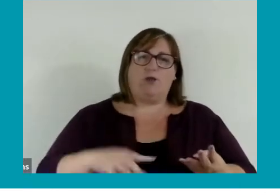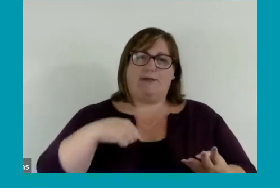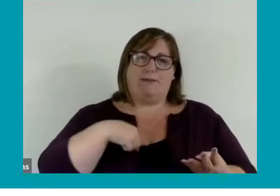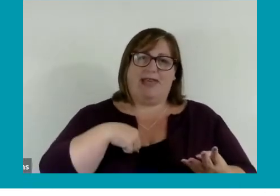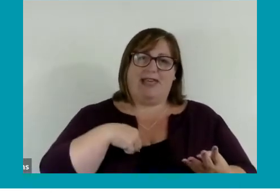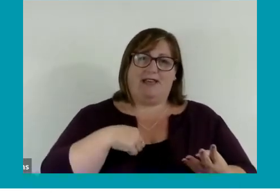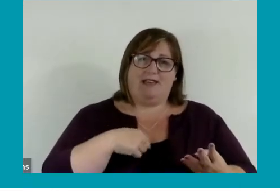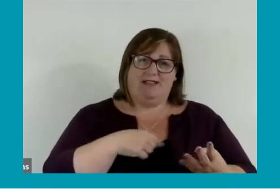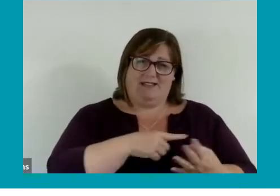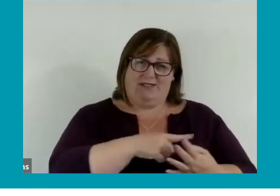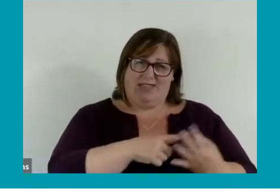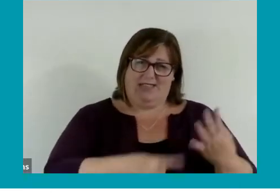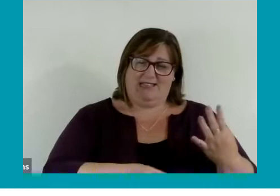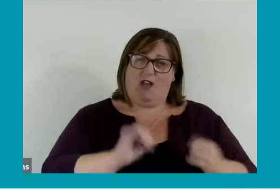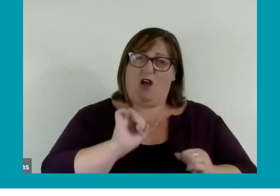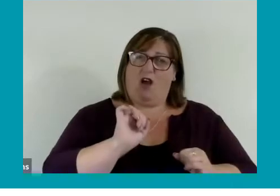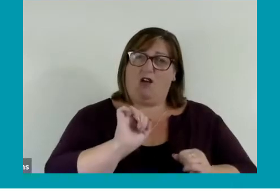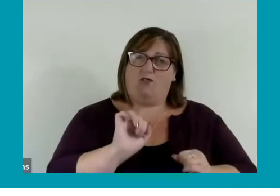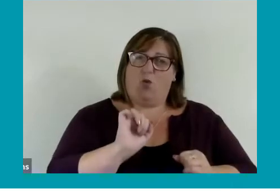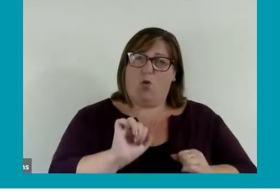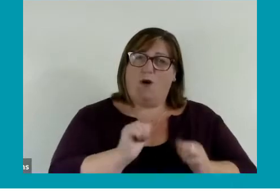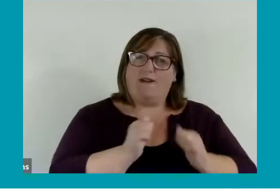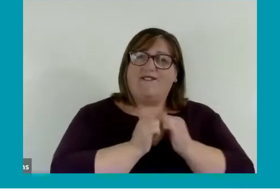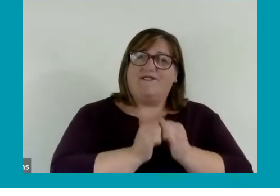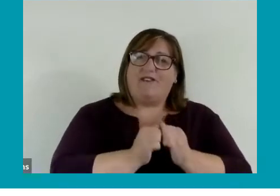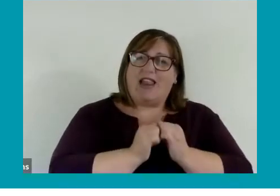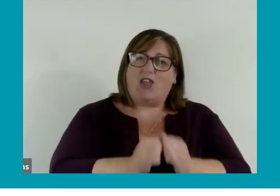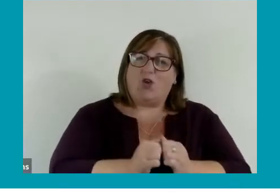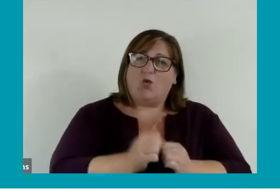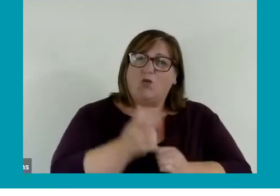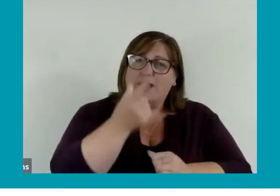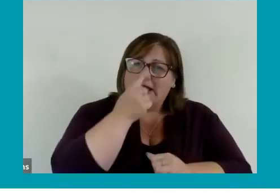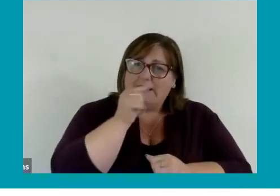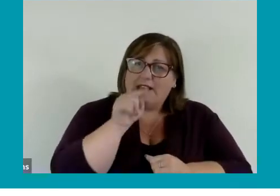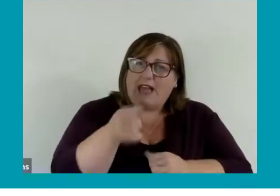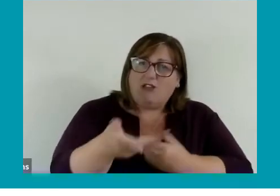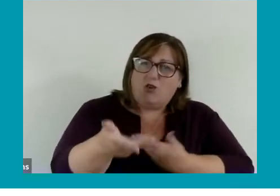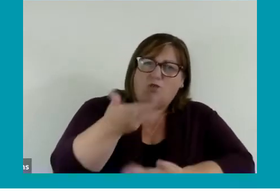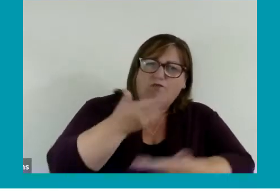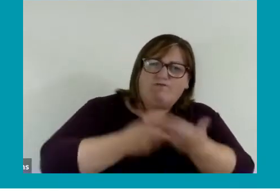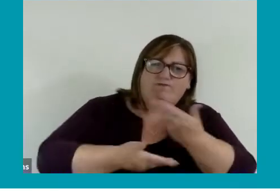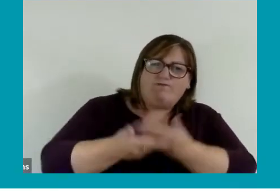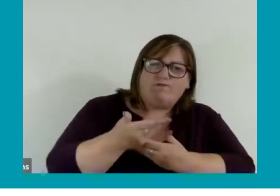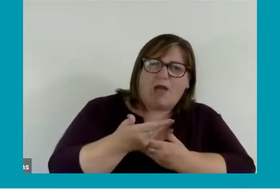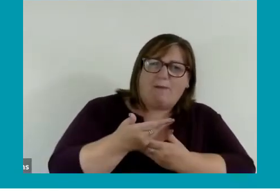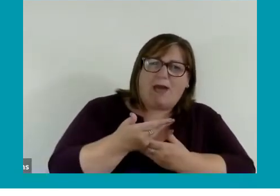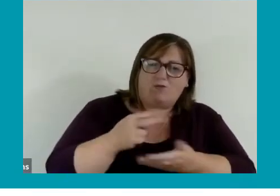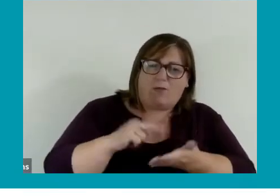laura can you share a little bit more about john lewis the organization the number of staff and